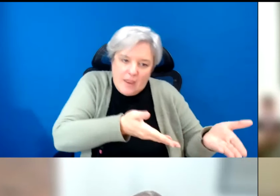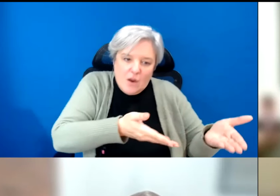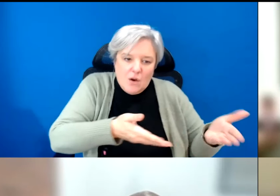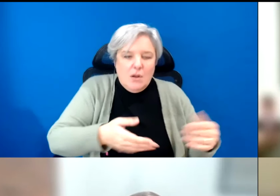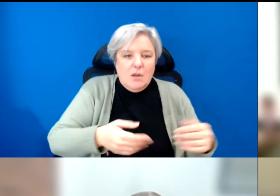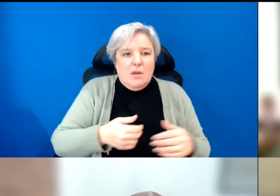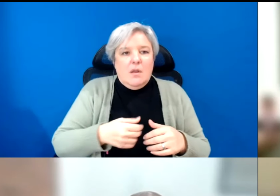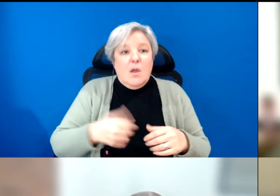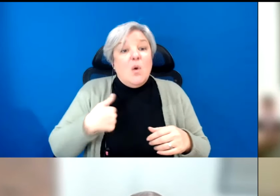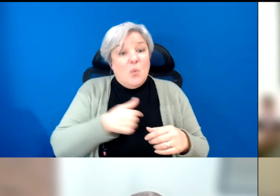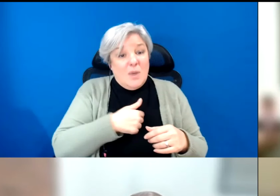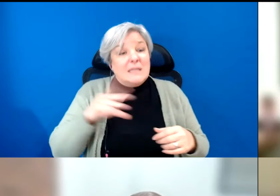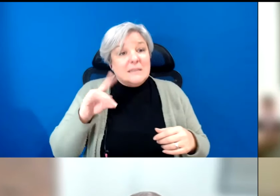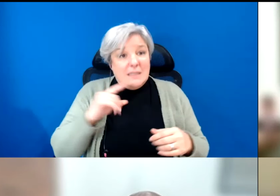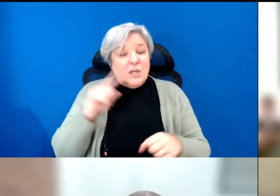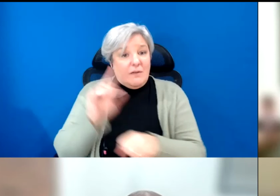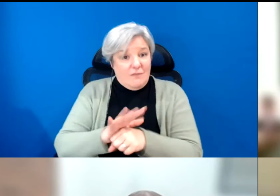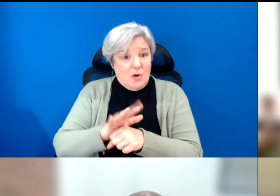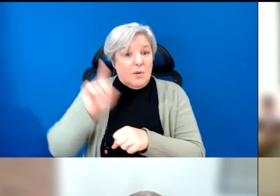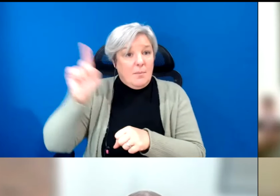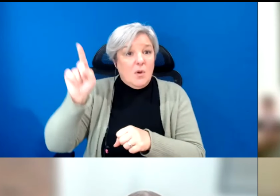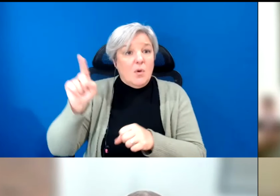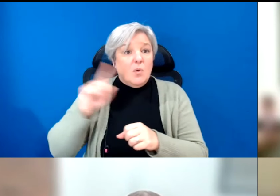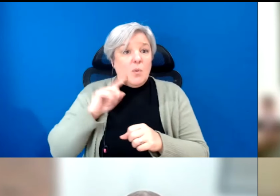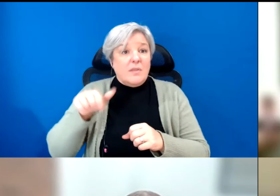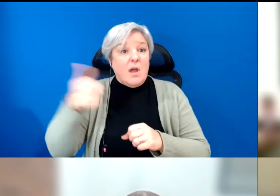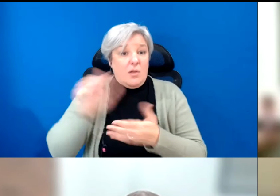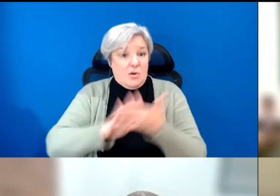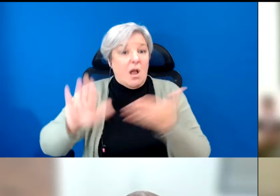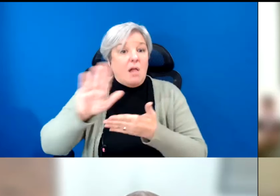We have actually conferred with the other colleges in our district to